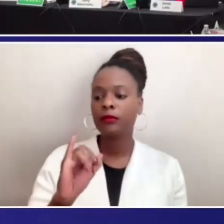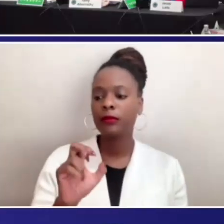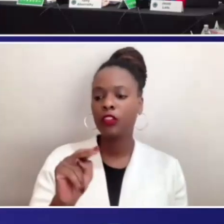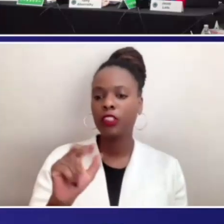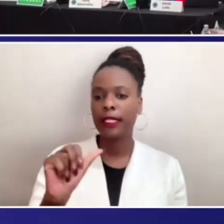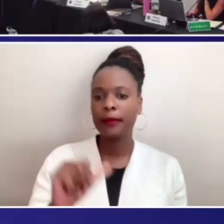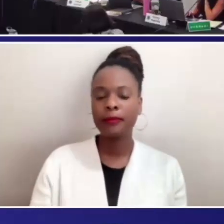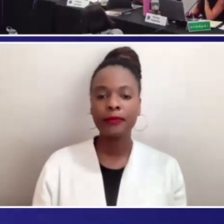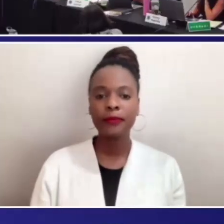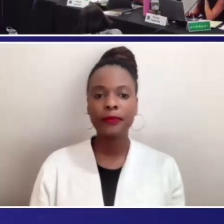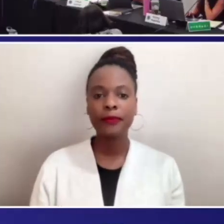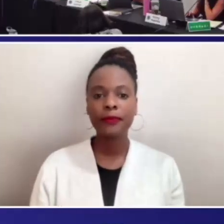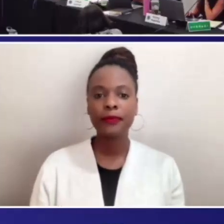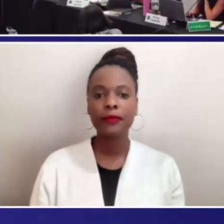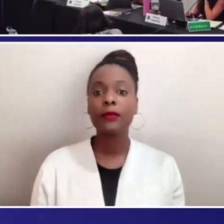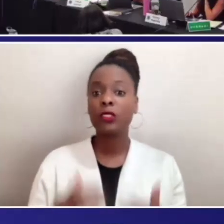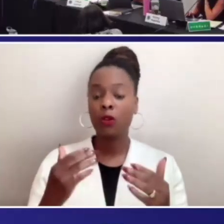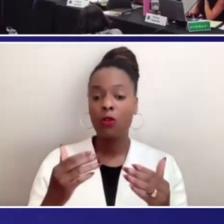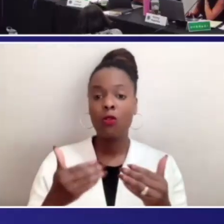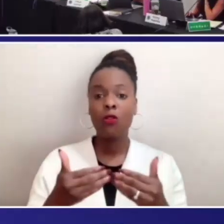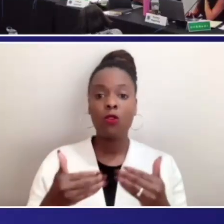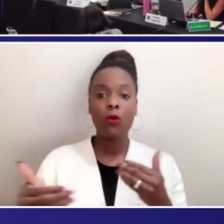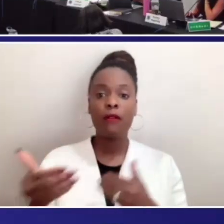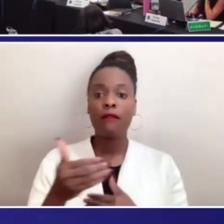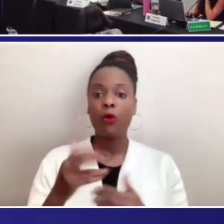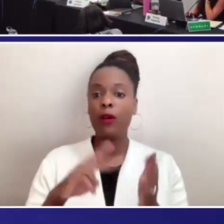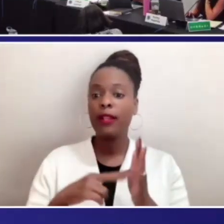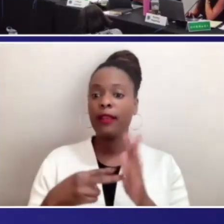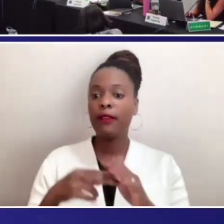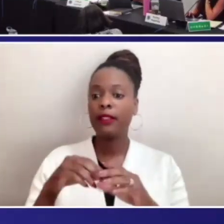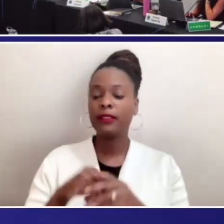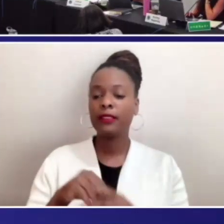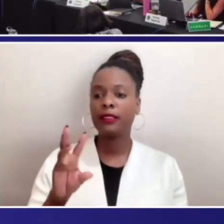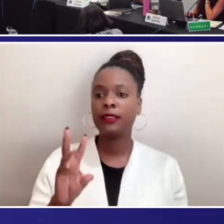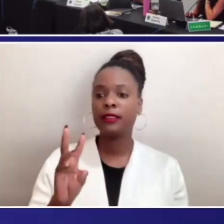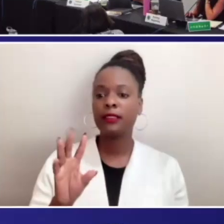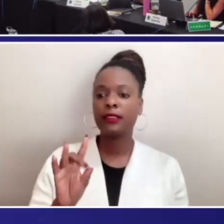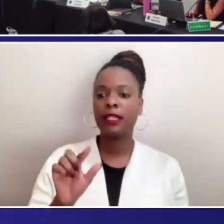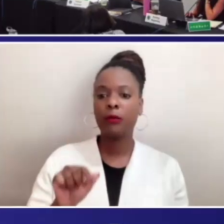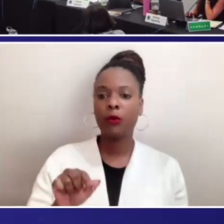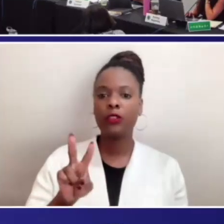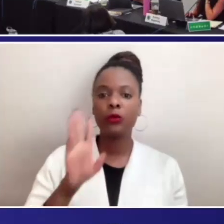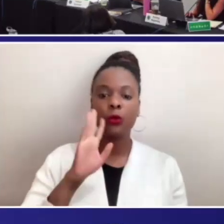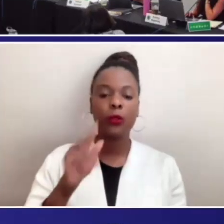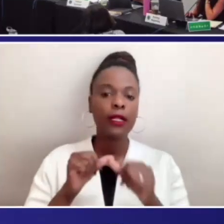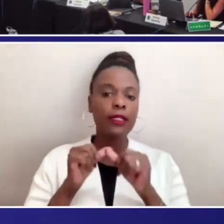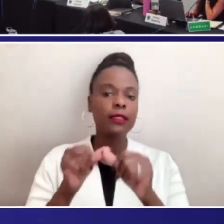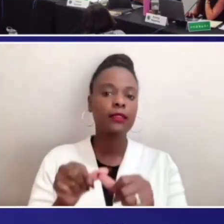So moving forward, the definition in 668.2 will continue and for professional degree,